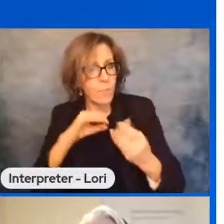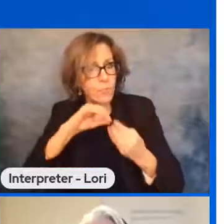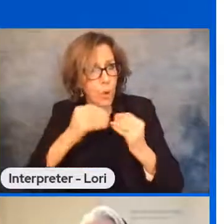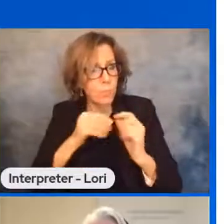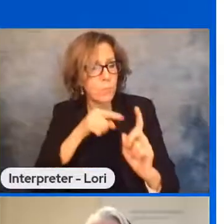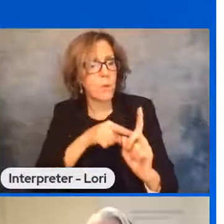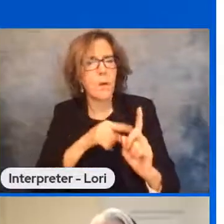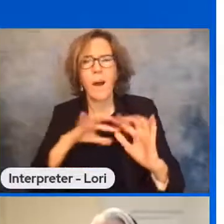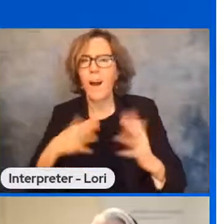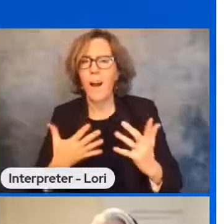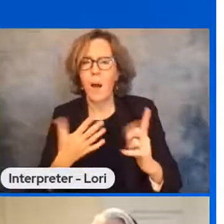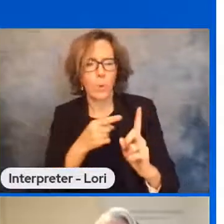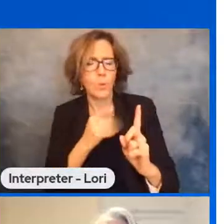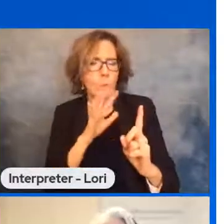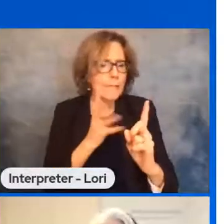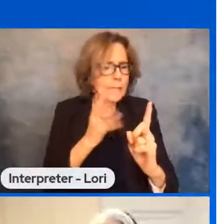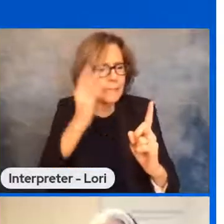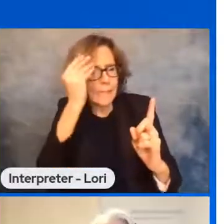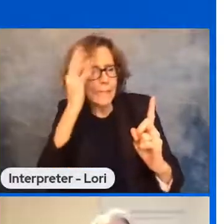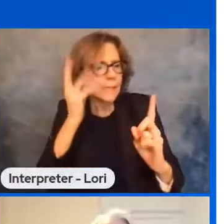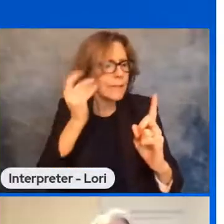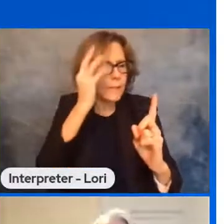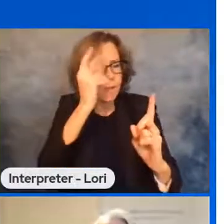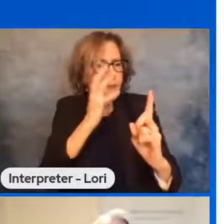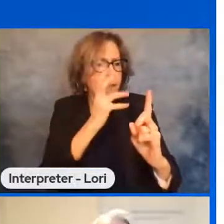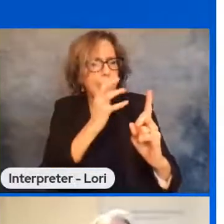Then broaden your solution and go bigger. And you will eventually create a solution